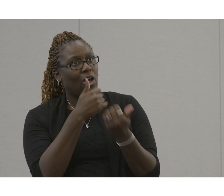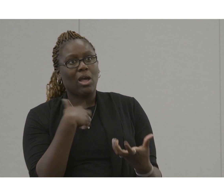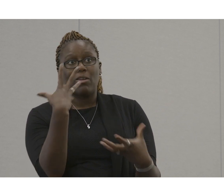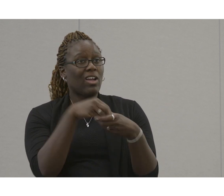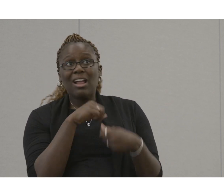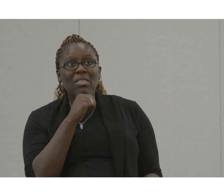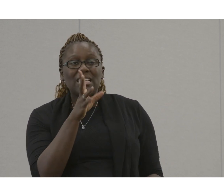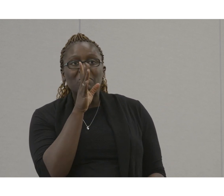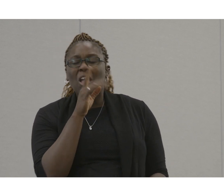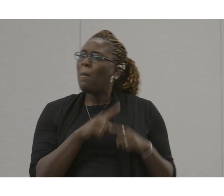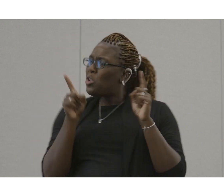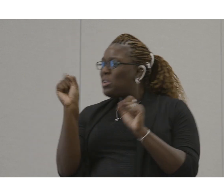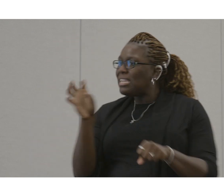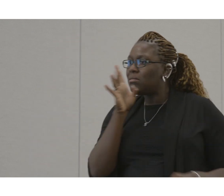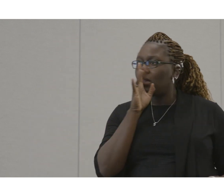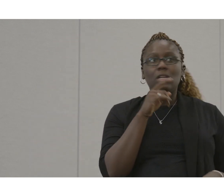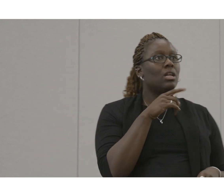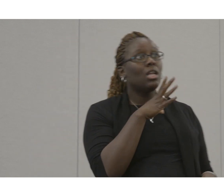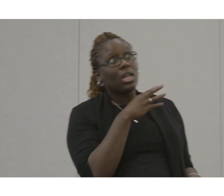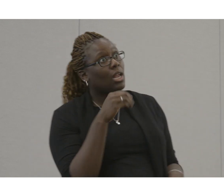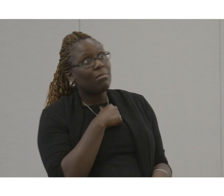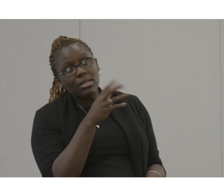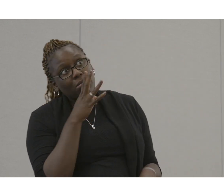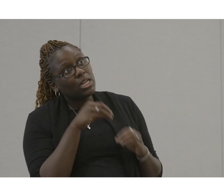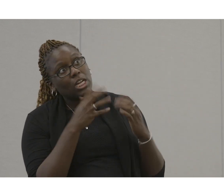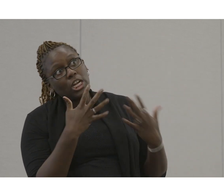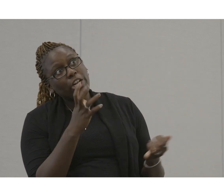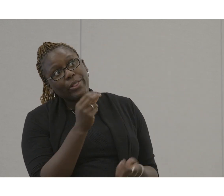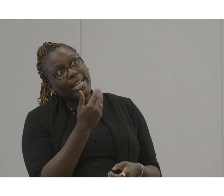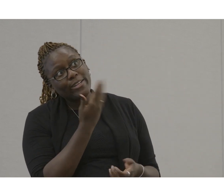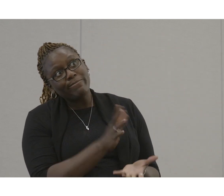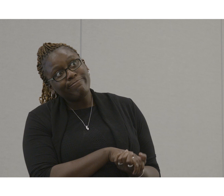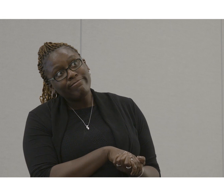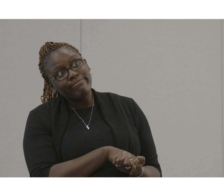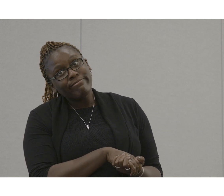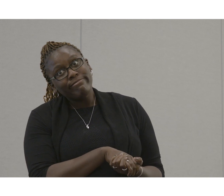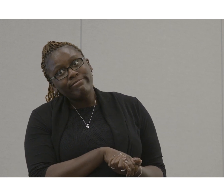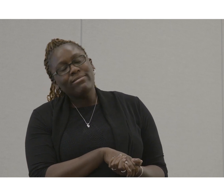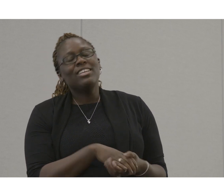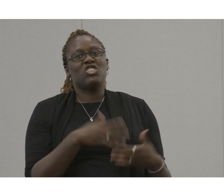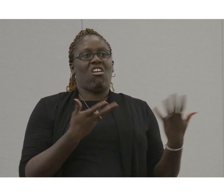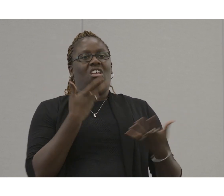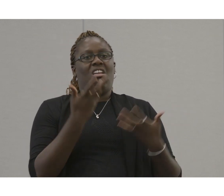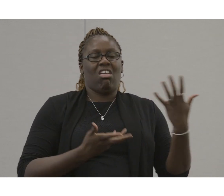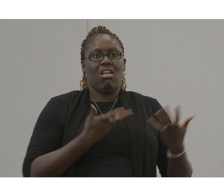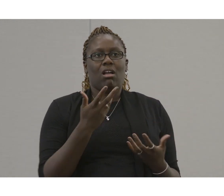I didn't need two services because I could talk. I said, and I’m not going to speak in front of a large lecture hall. No, thank you.